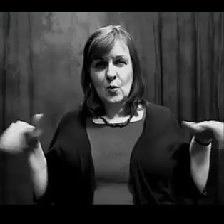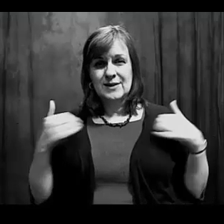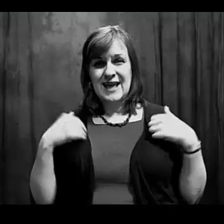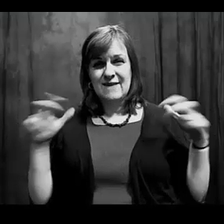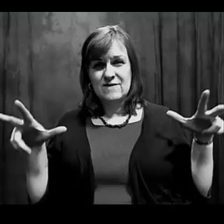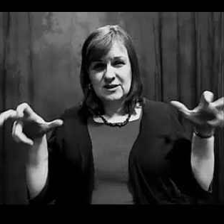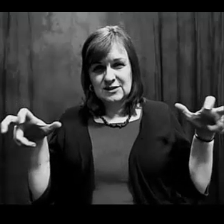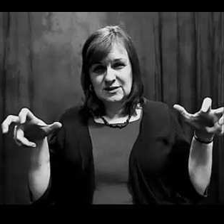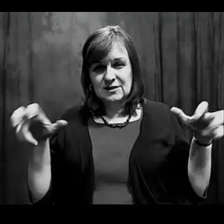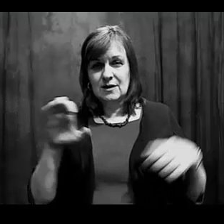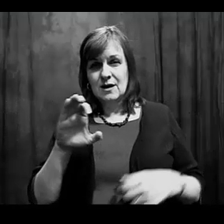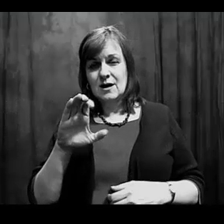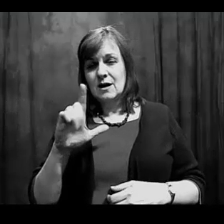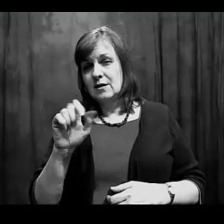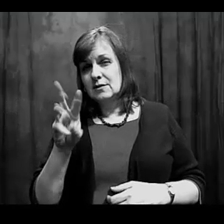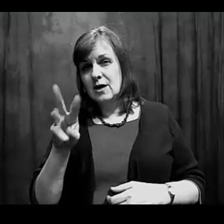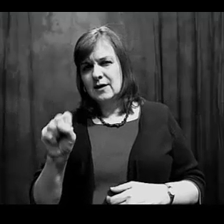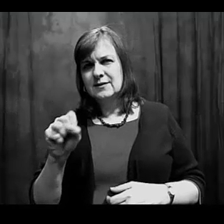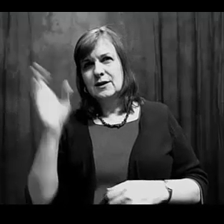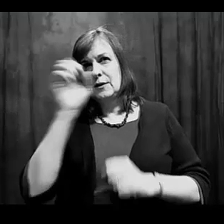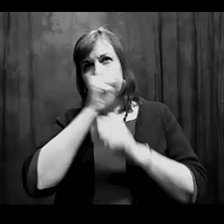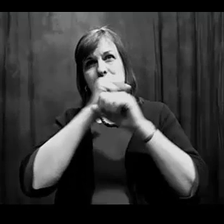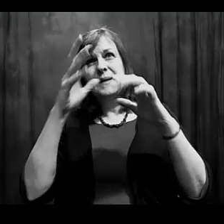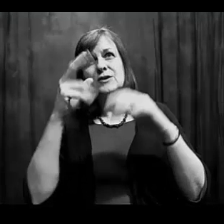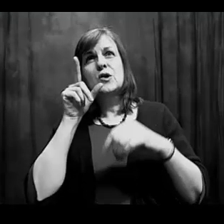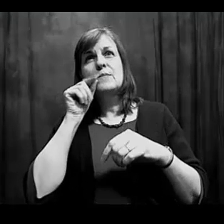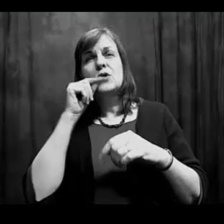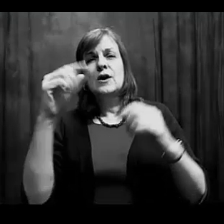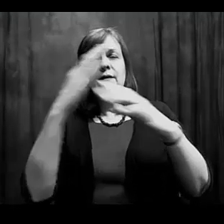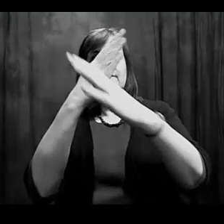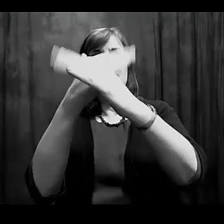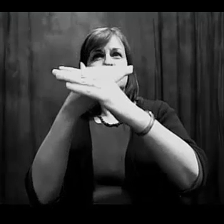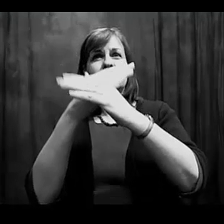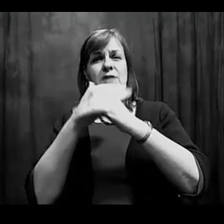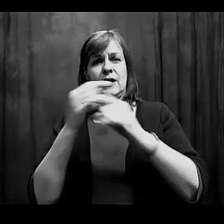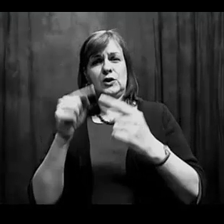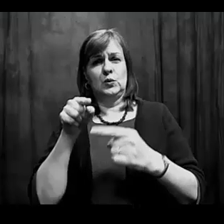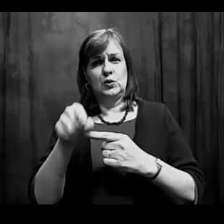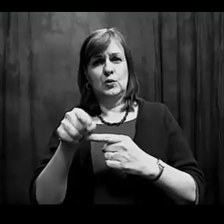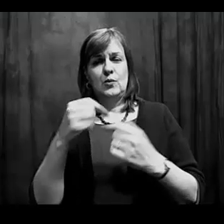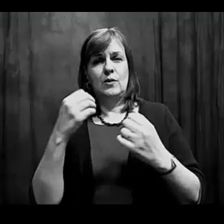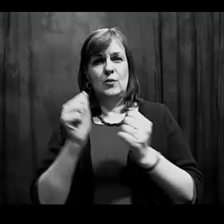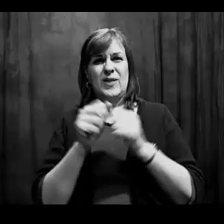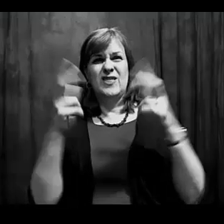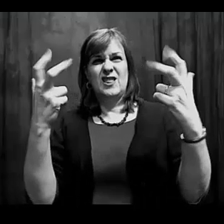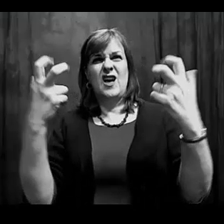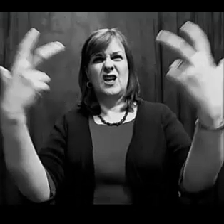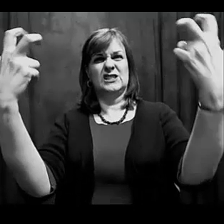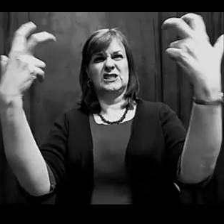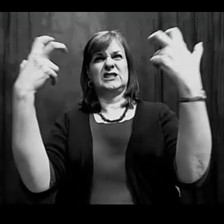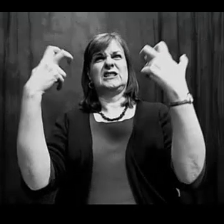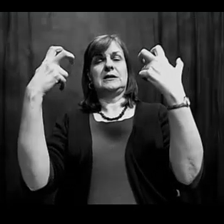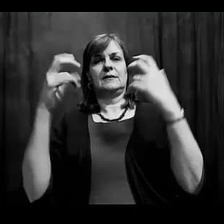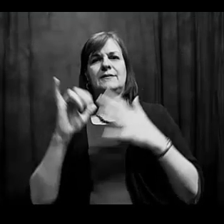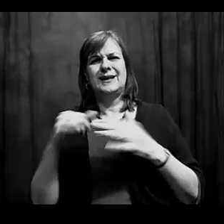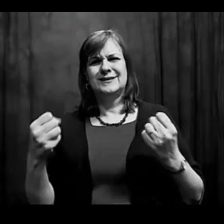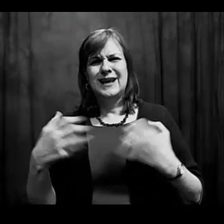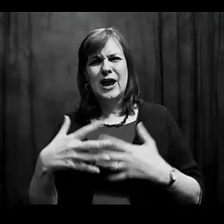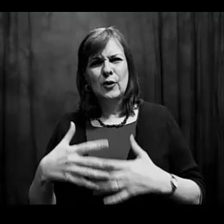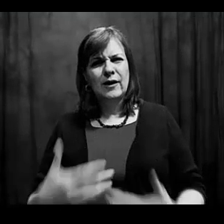well -- but the beak has teeth! birds don't have teeth most of the time -- there a couple of exceptions but very few